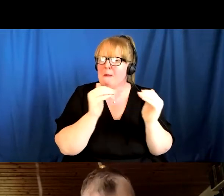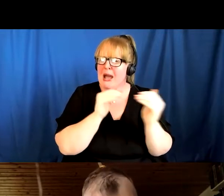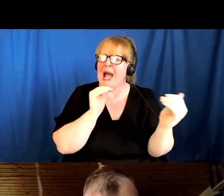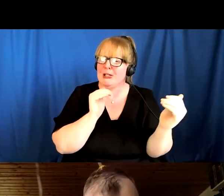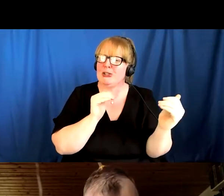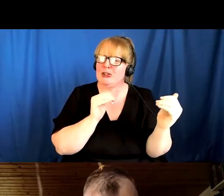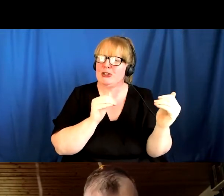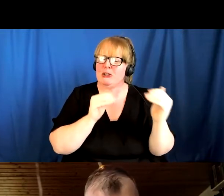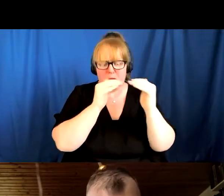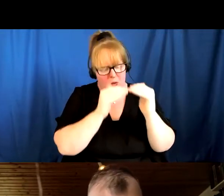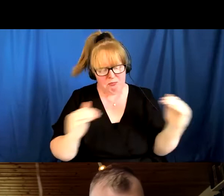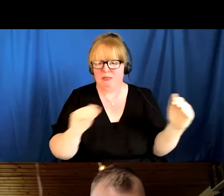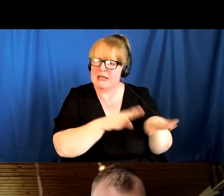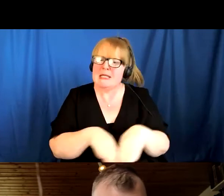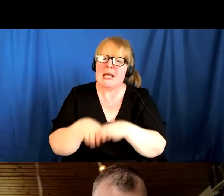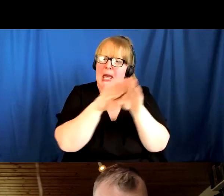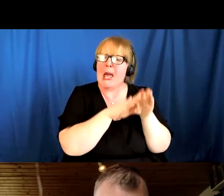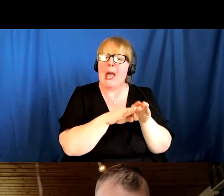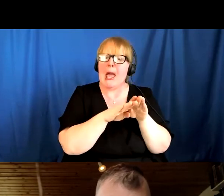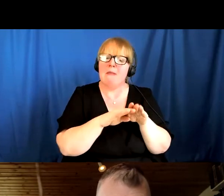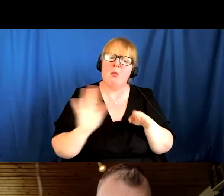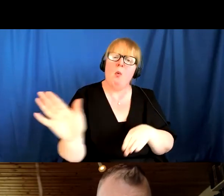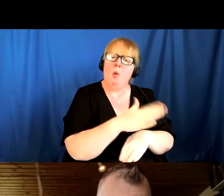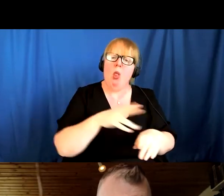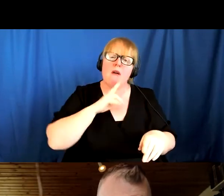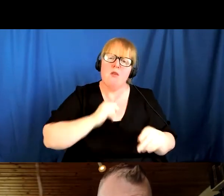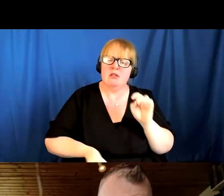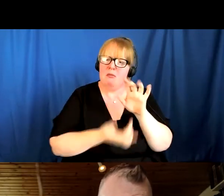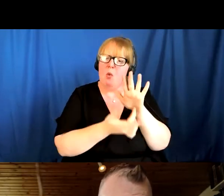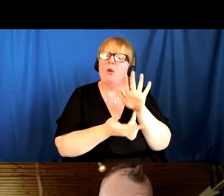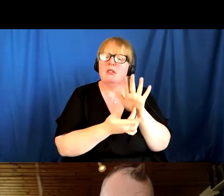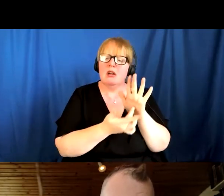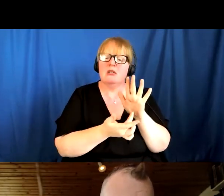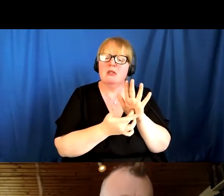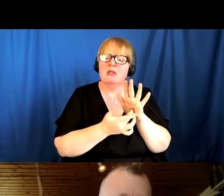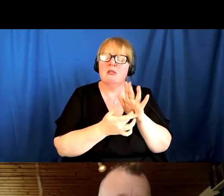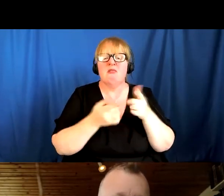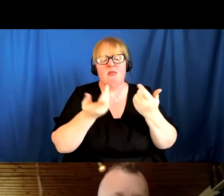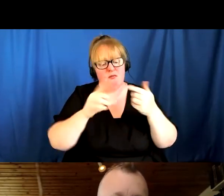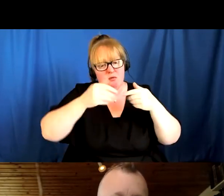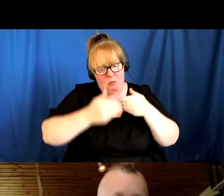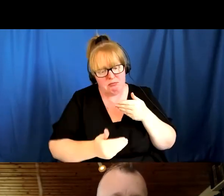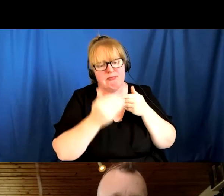Eventually, that led to the creation of a more kind of developed virtual space,